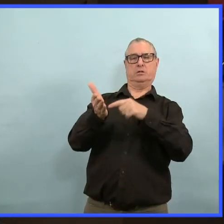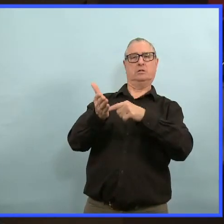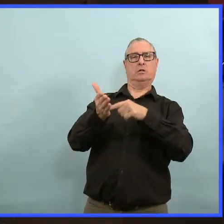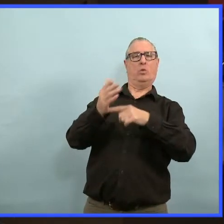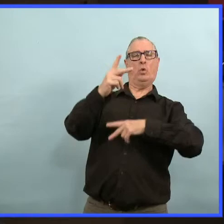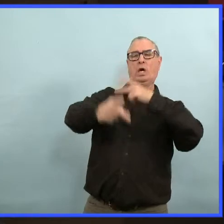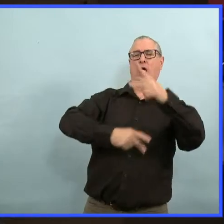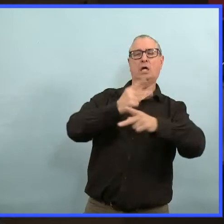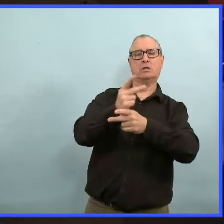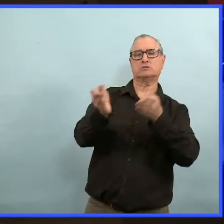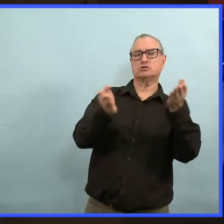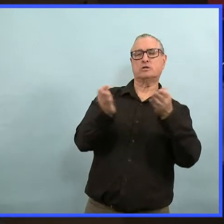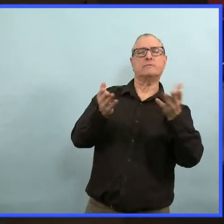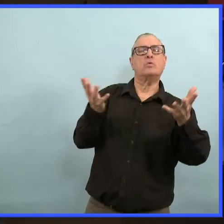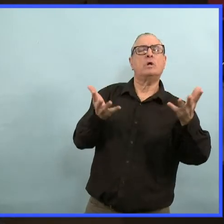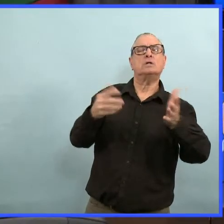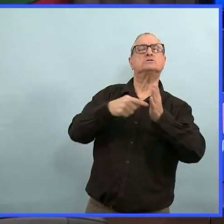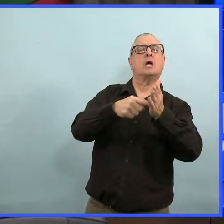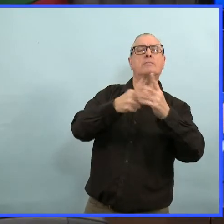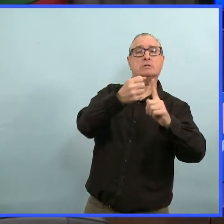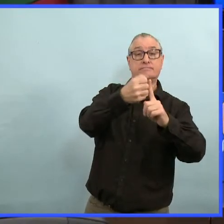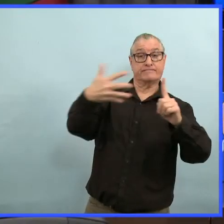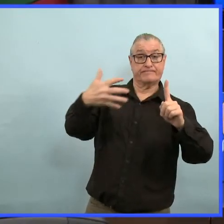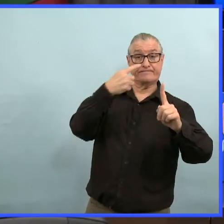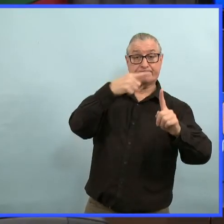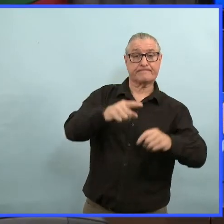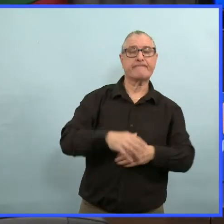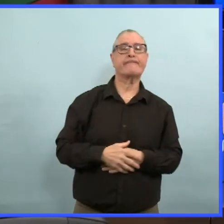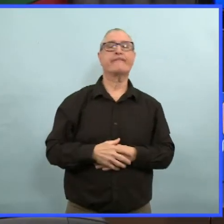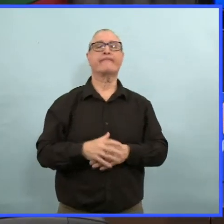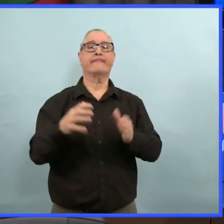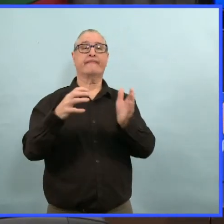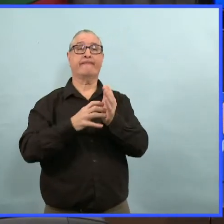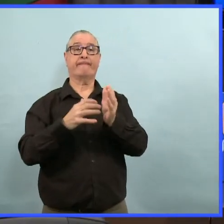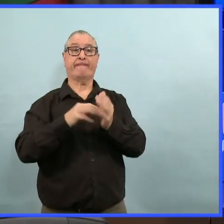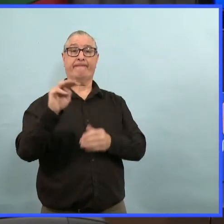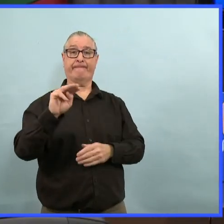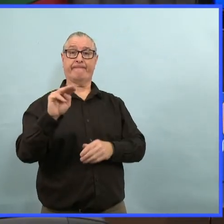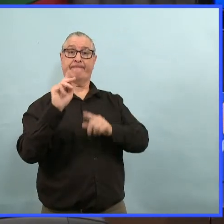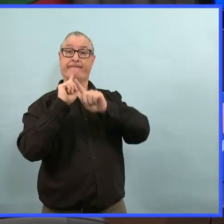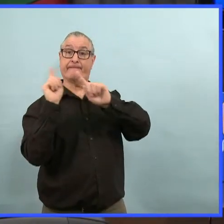yes well i can tell you um the planning has identified priority areas so what we're trying